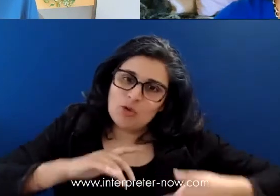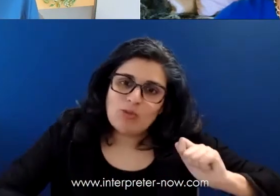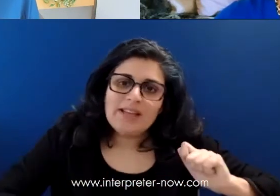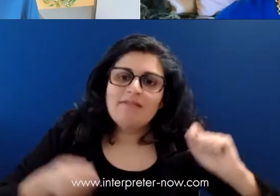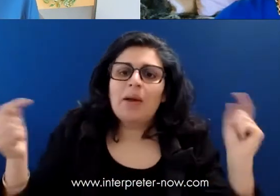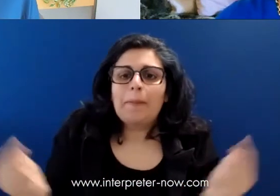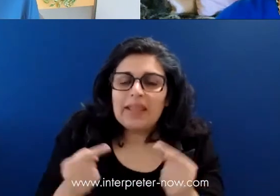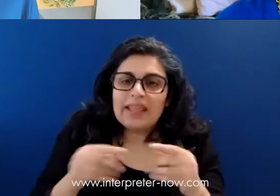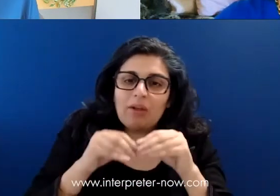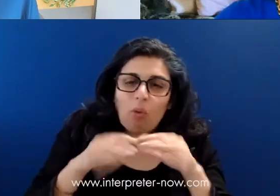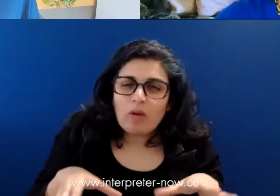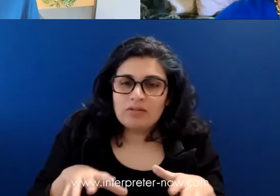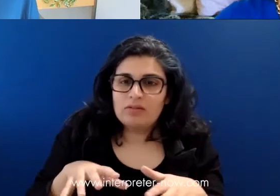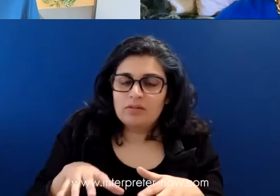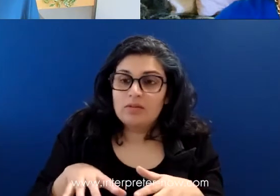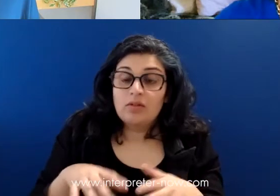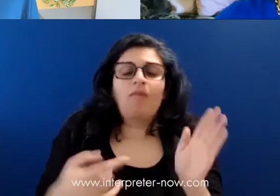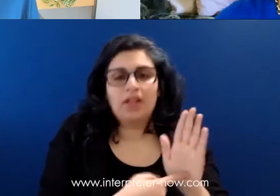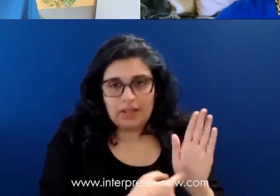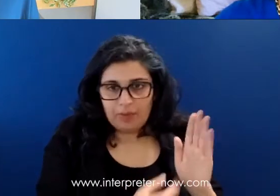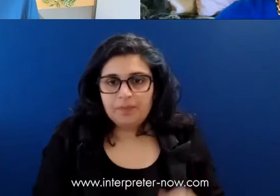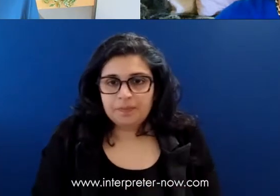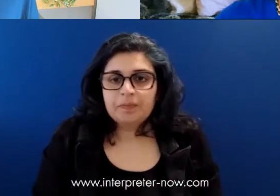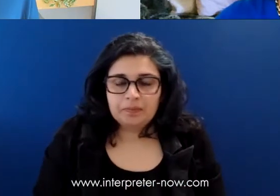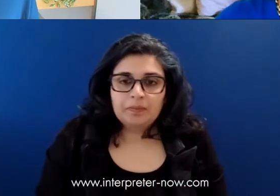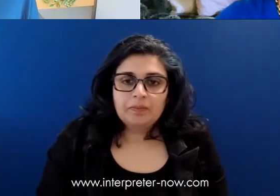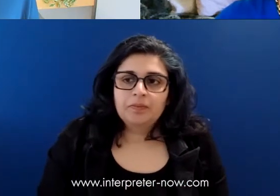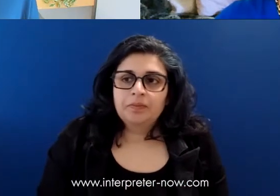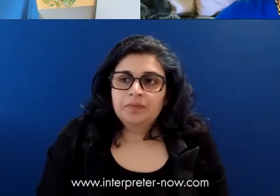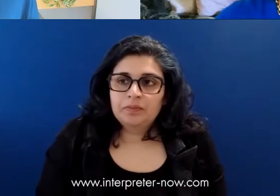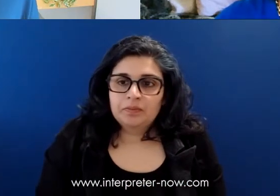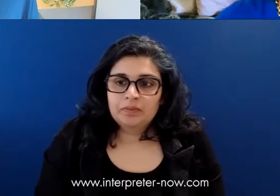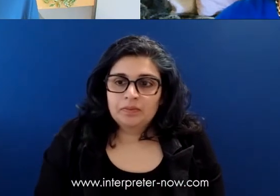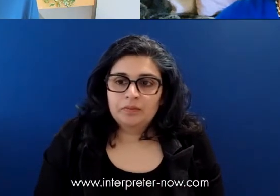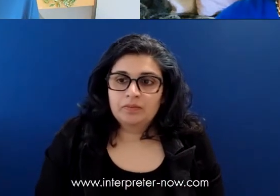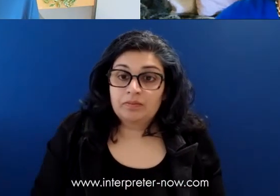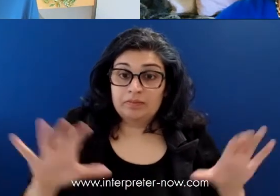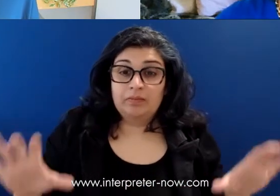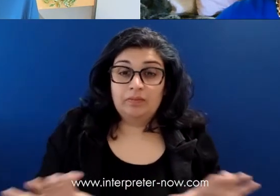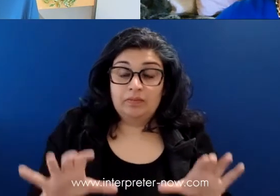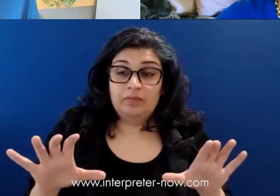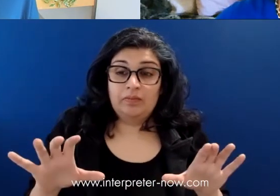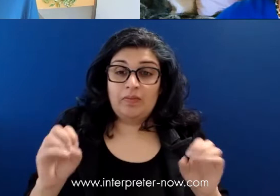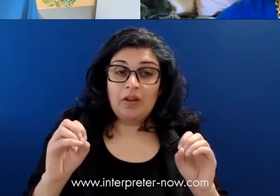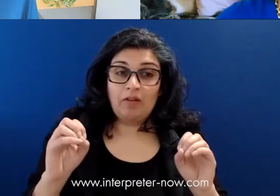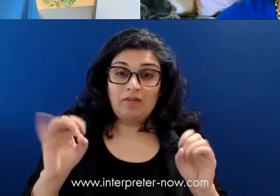So for example, if there is an act of violence against the Muslim community, I check in with